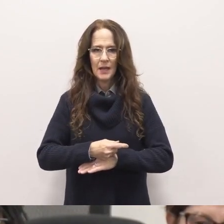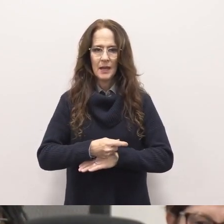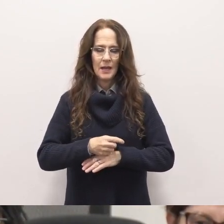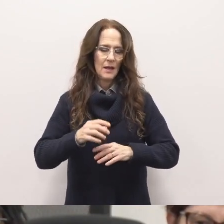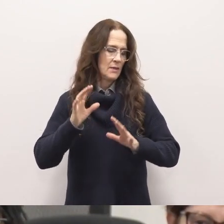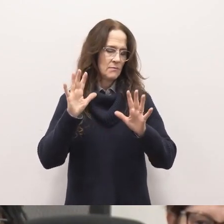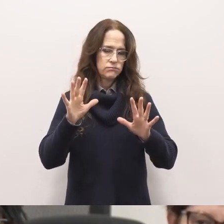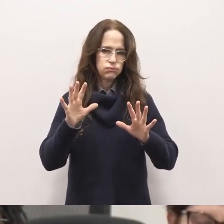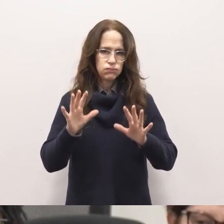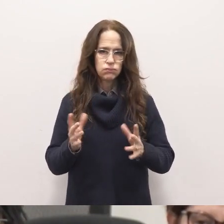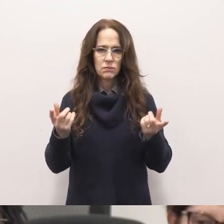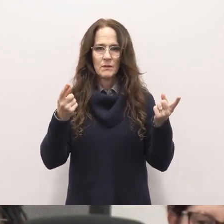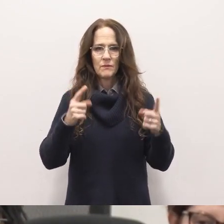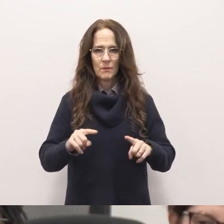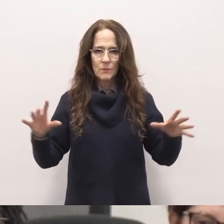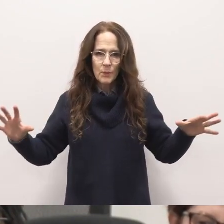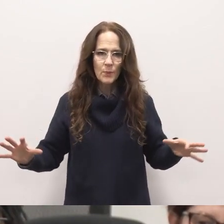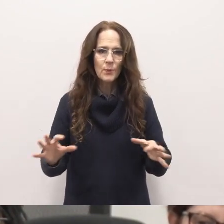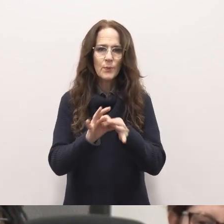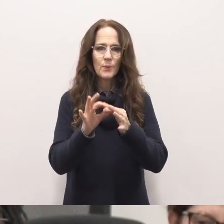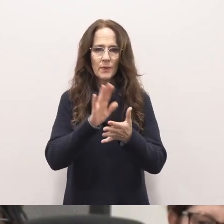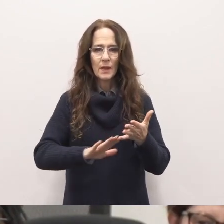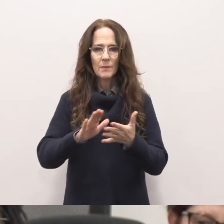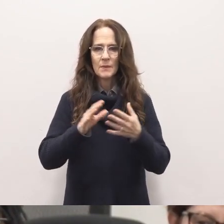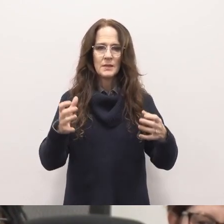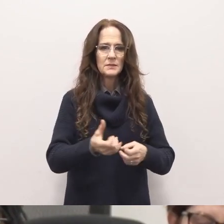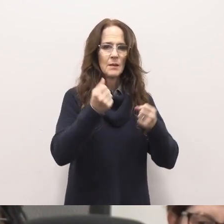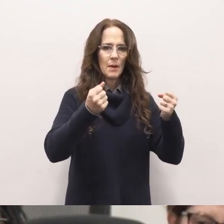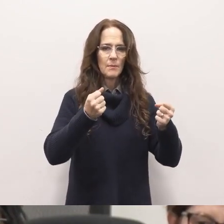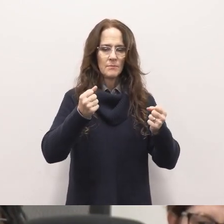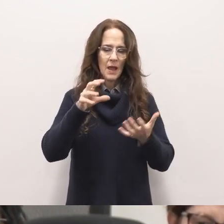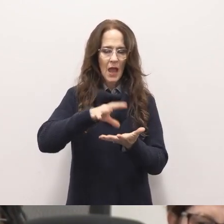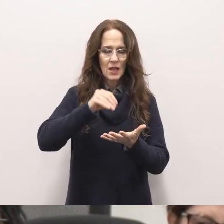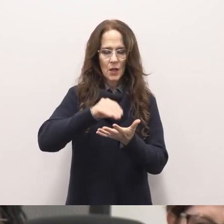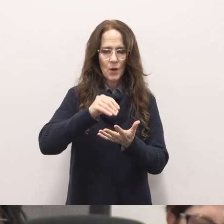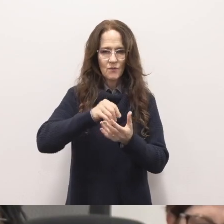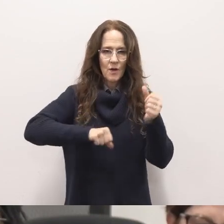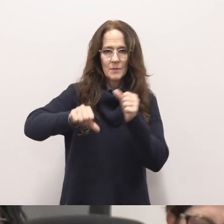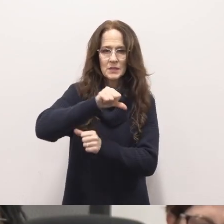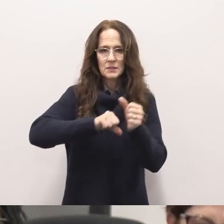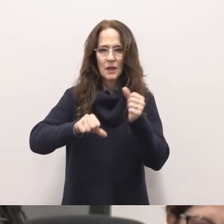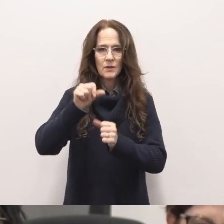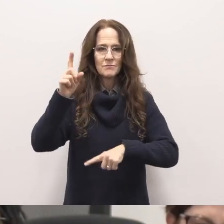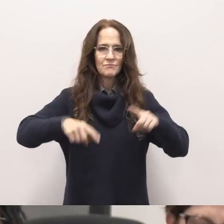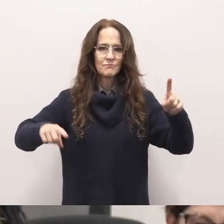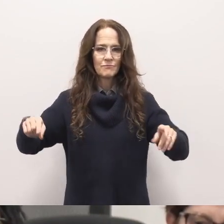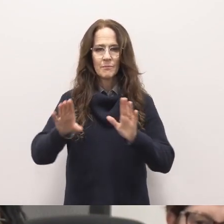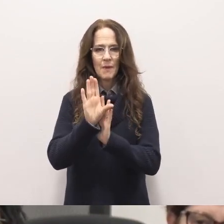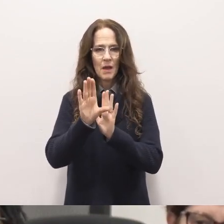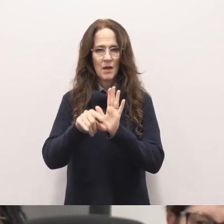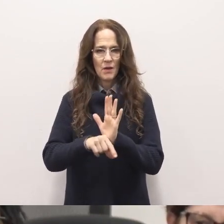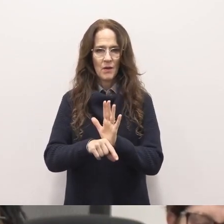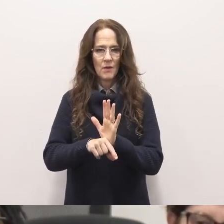the entire campus together to help celebrate and learn from one another's diverse backgrounds. For our sports highlights,